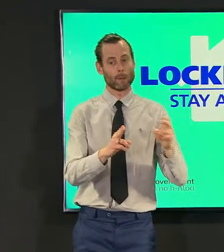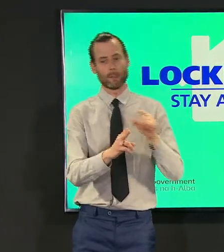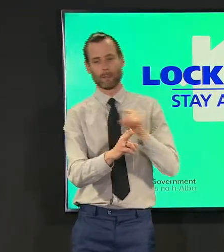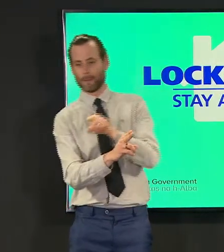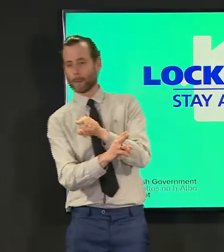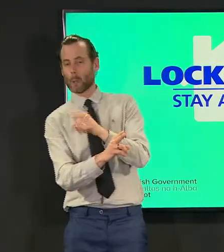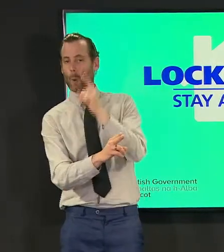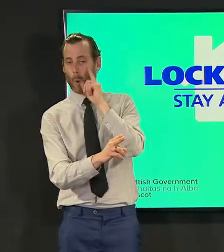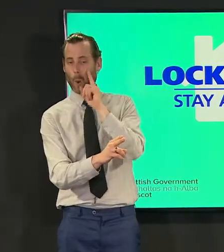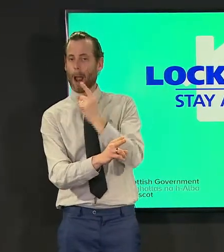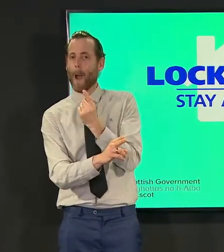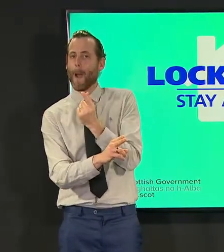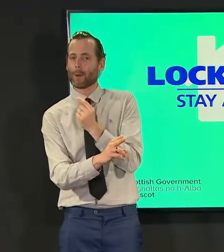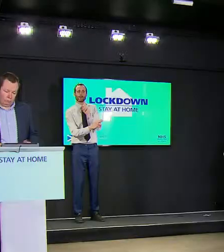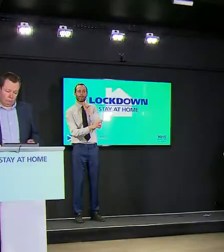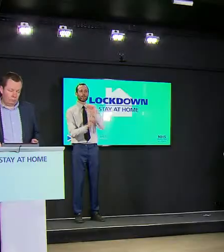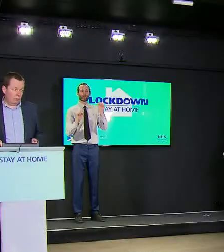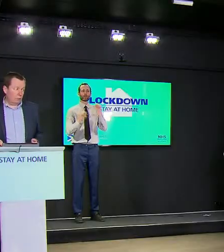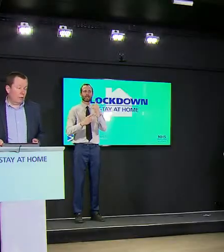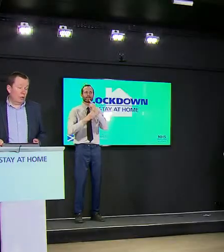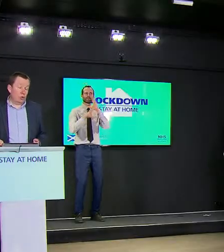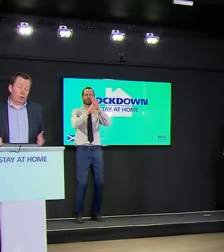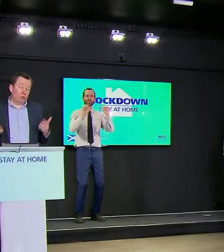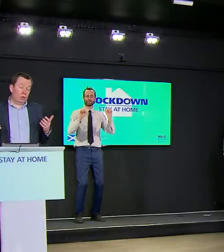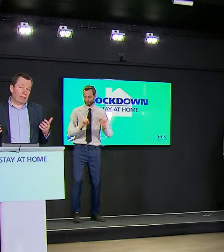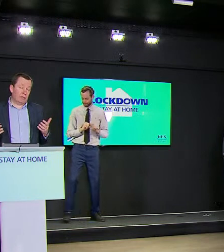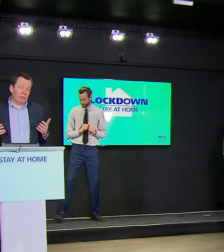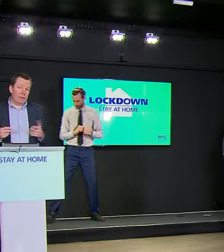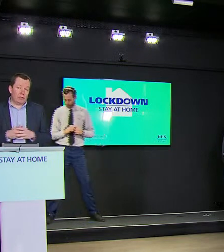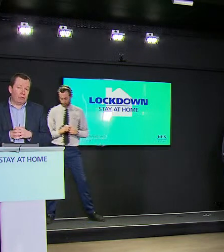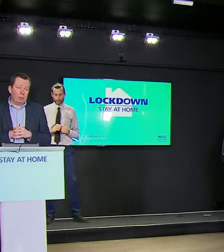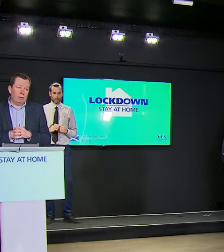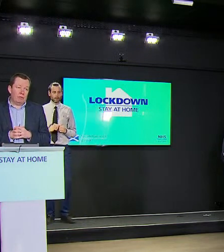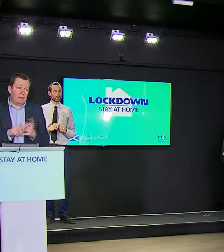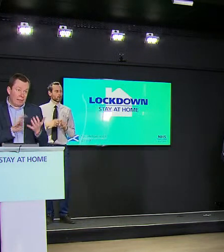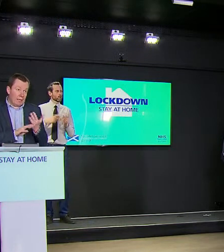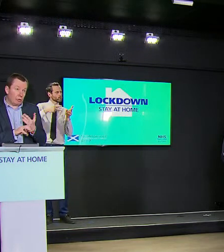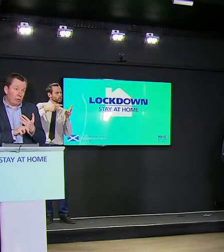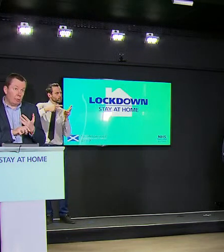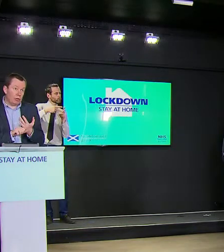and how campaigns might run jason so two layers of advice really briefly the electoral commission